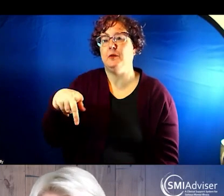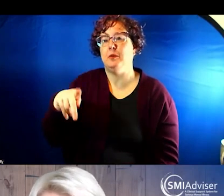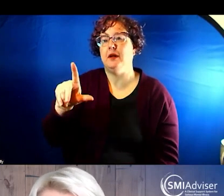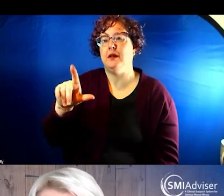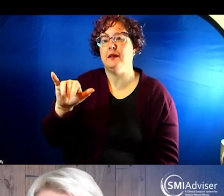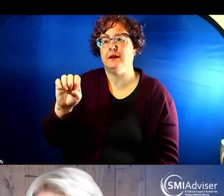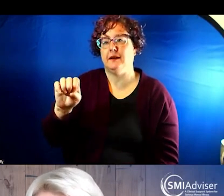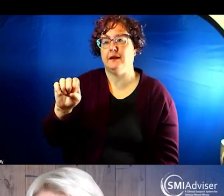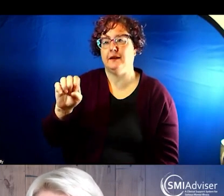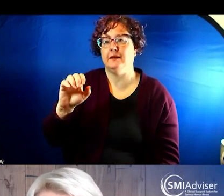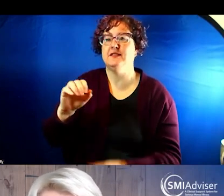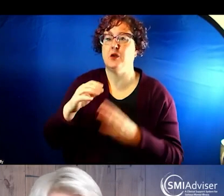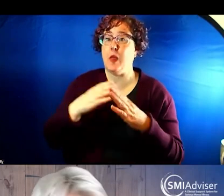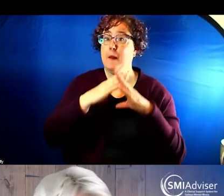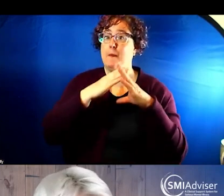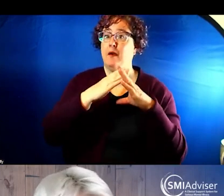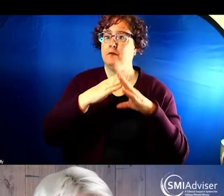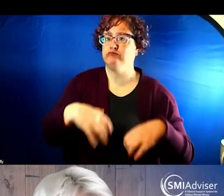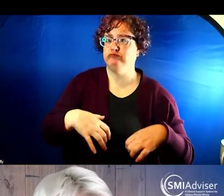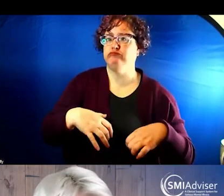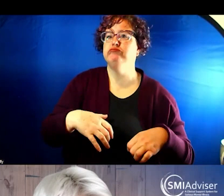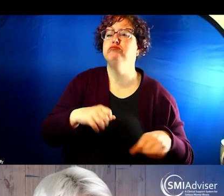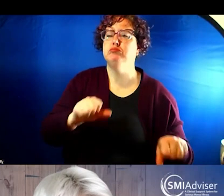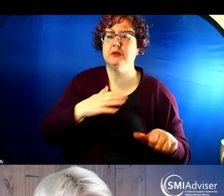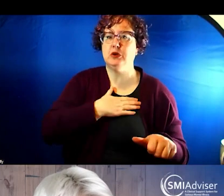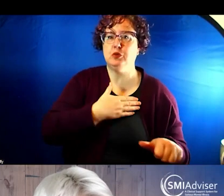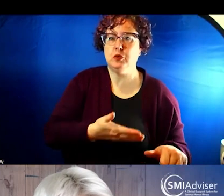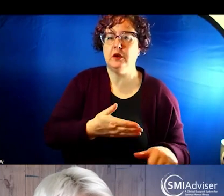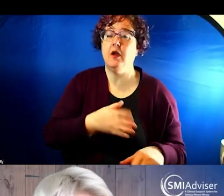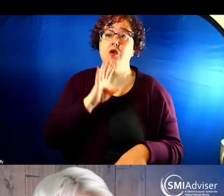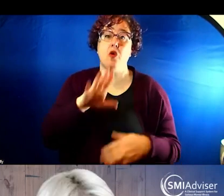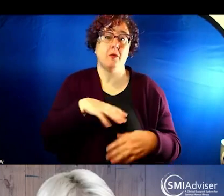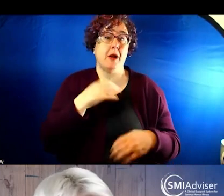WE ALSO TALKED ABOUT TALKING ABOUT EMOTIONAL SUPPORT IS BETTER